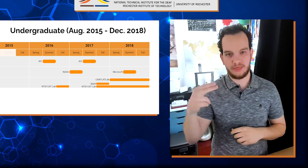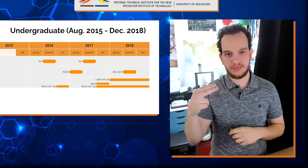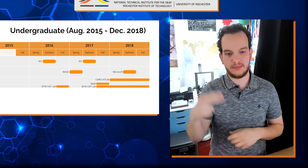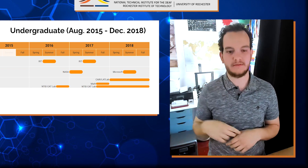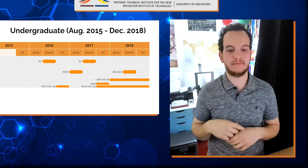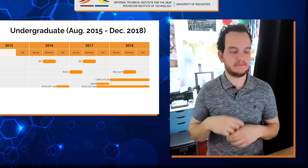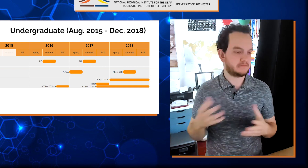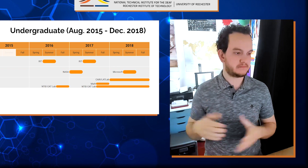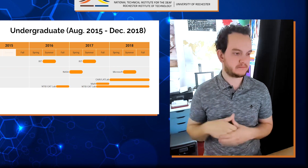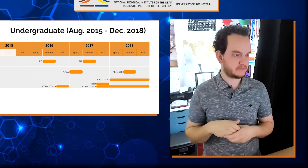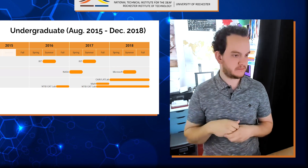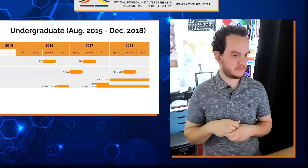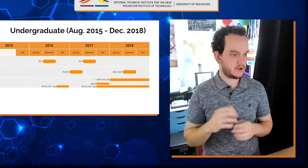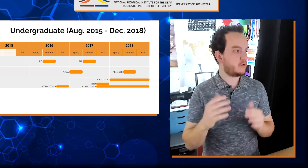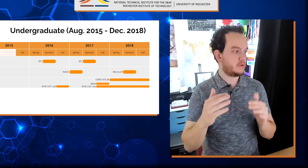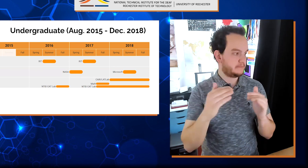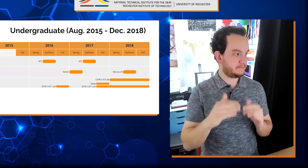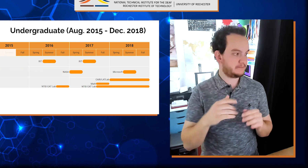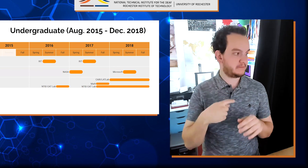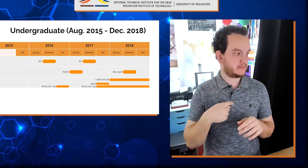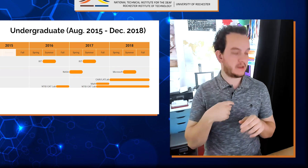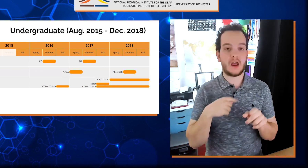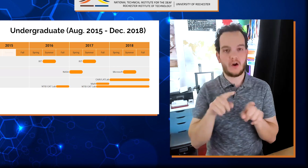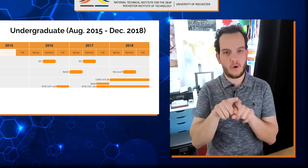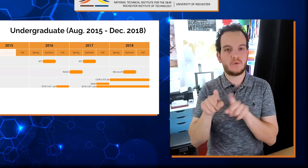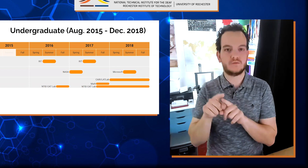under Dr. Matt Huenerfauth.